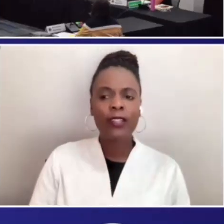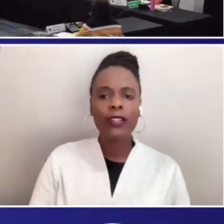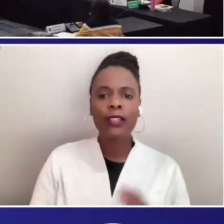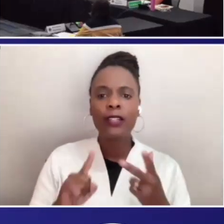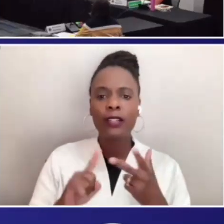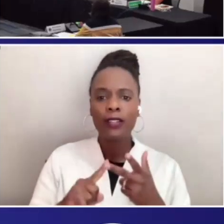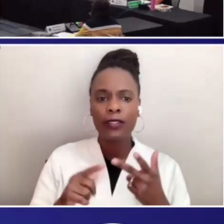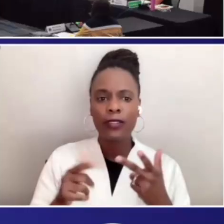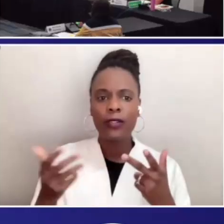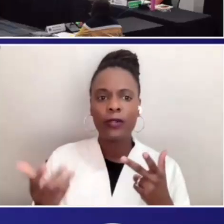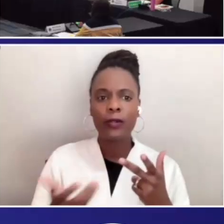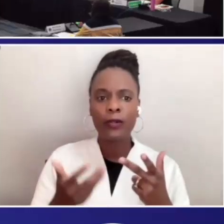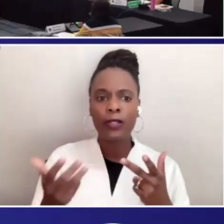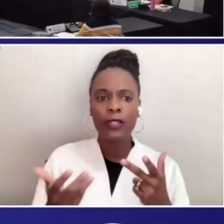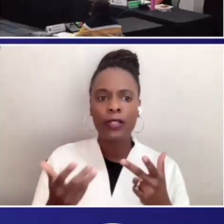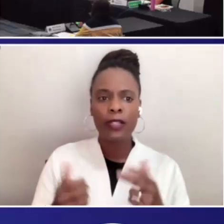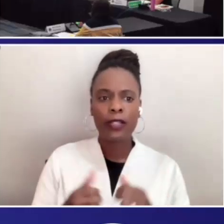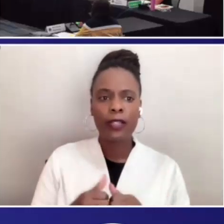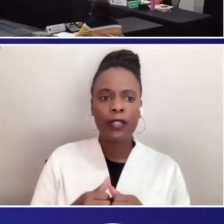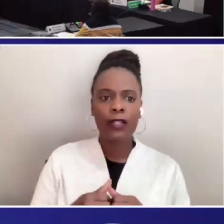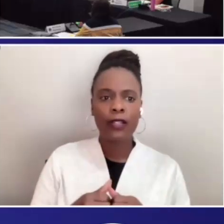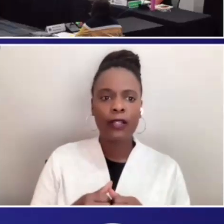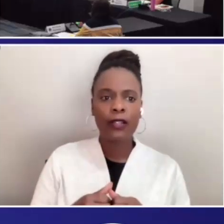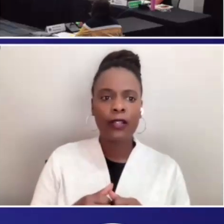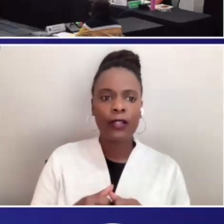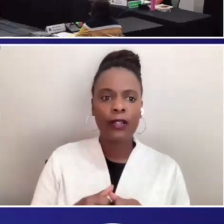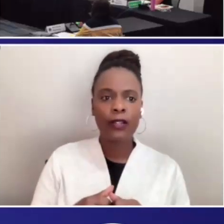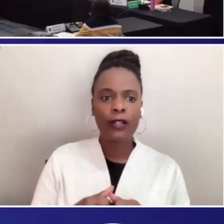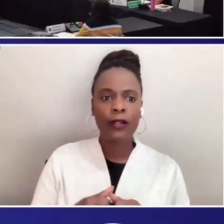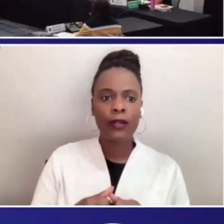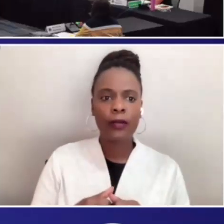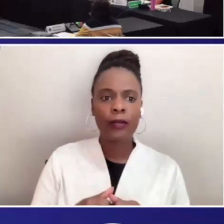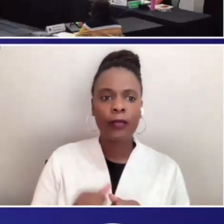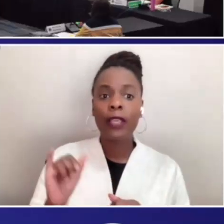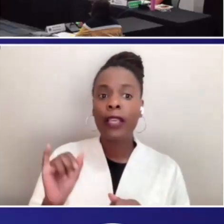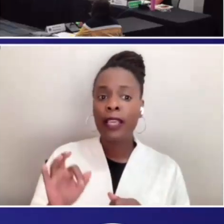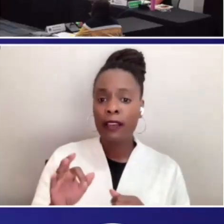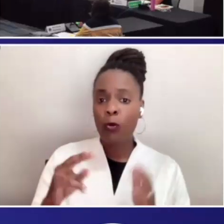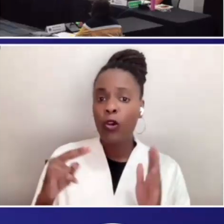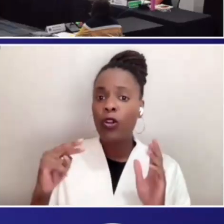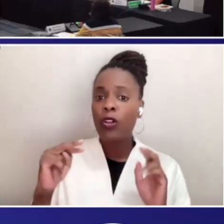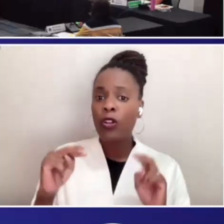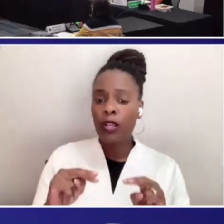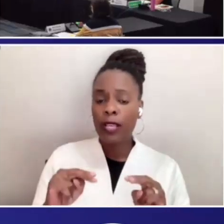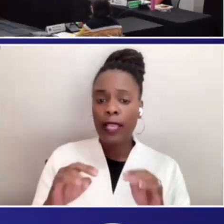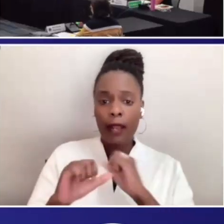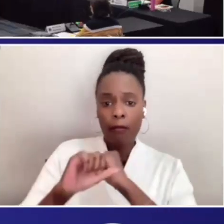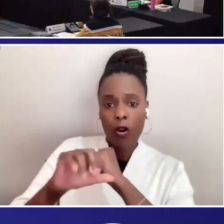idea, suggestion is that if we're going to look at marketing material language as the